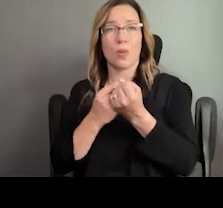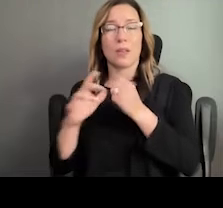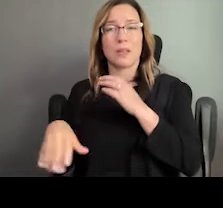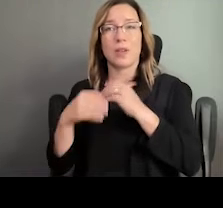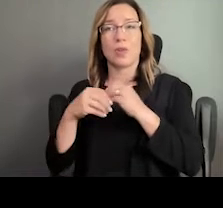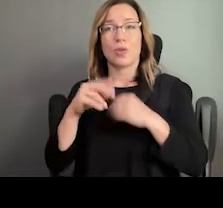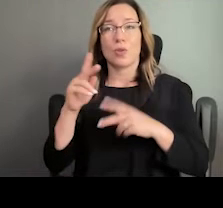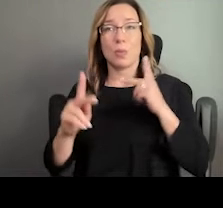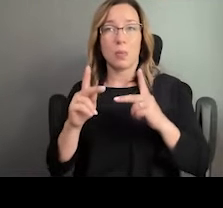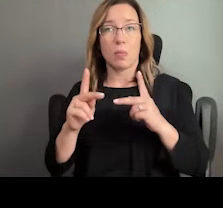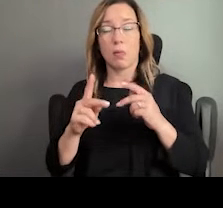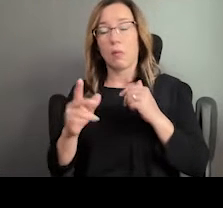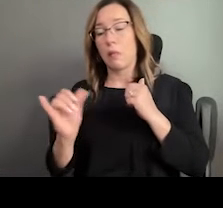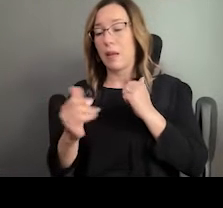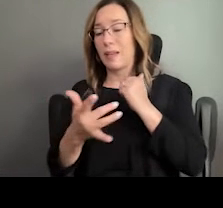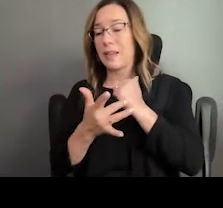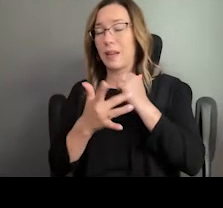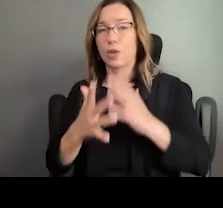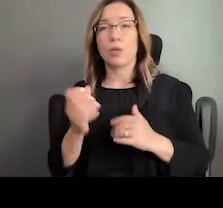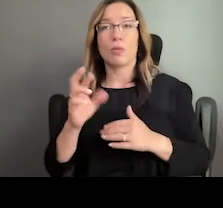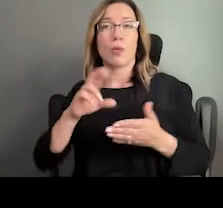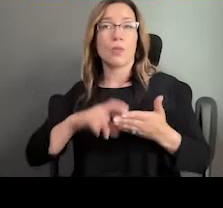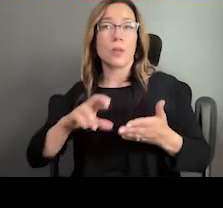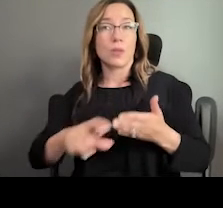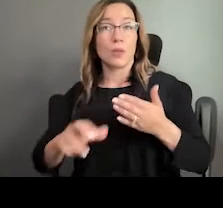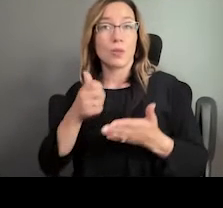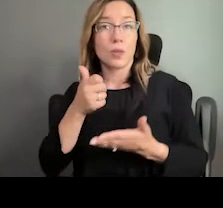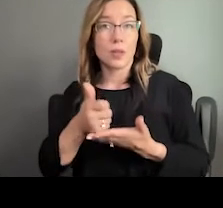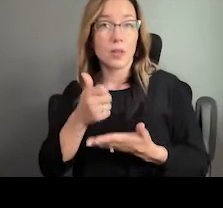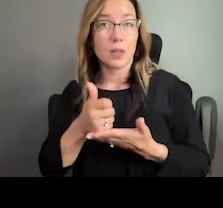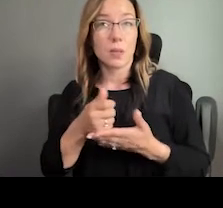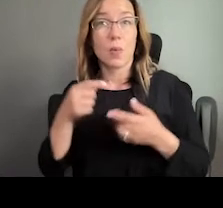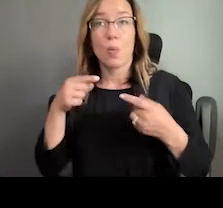a technician or research assistant, while the PI, co-PI,